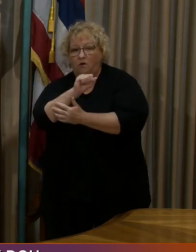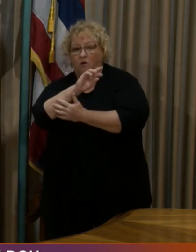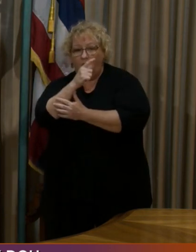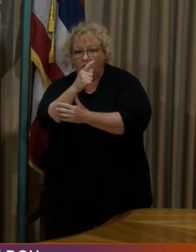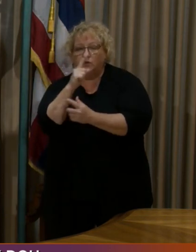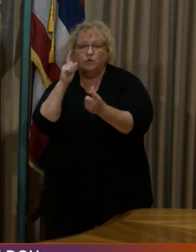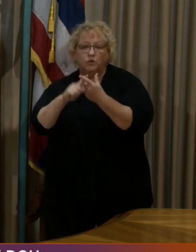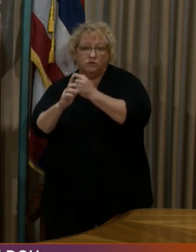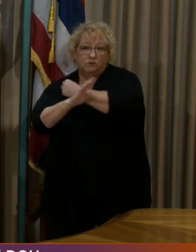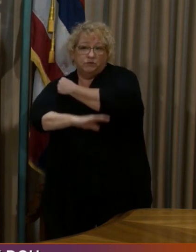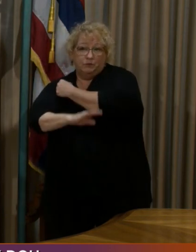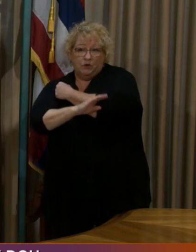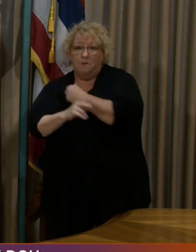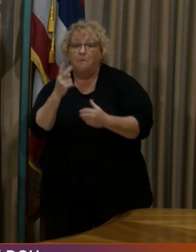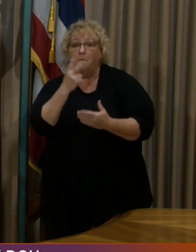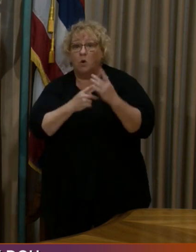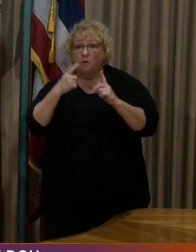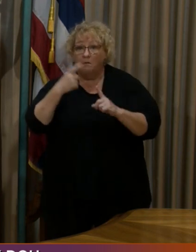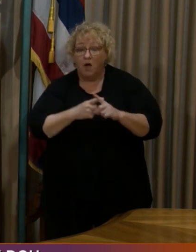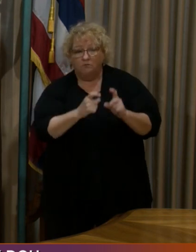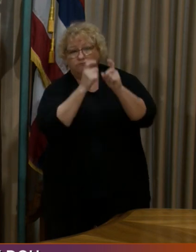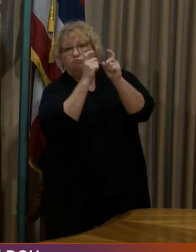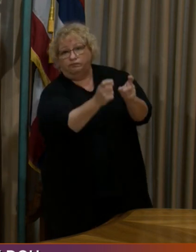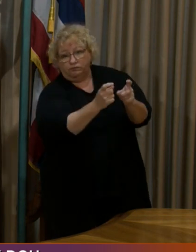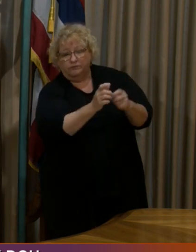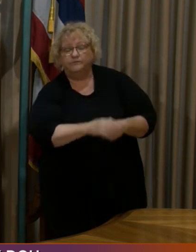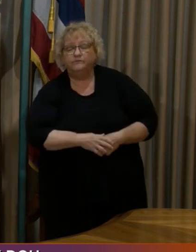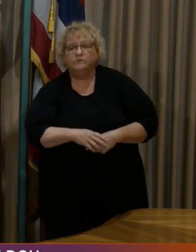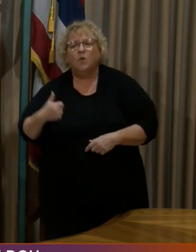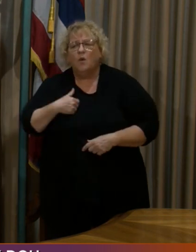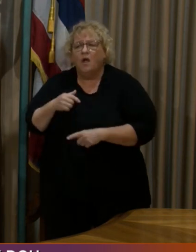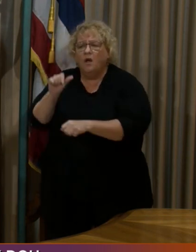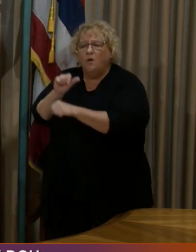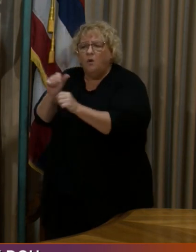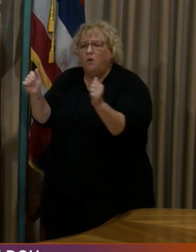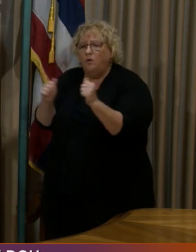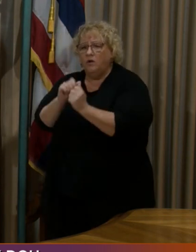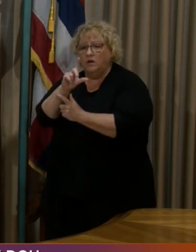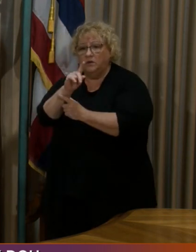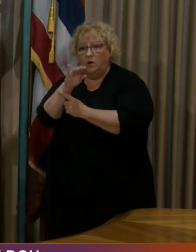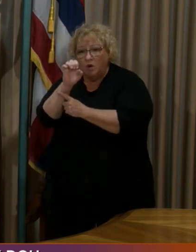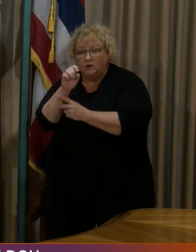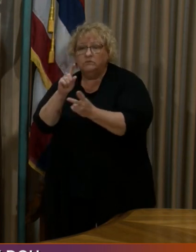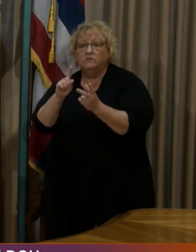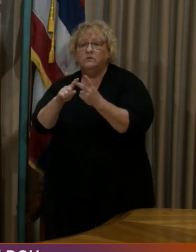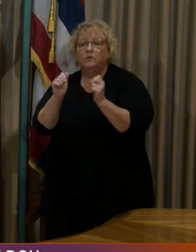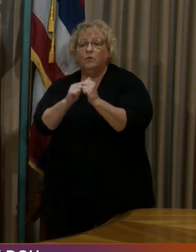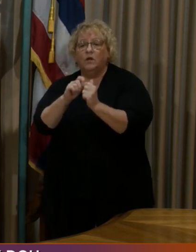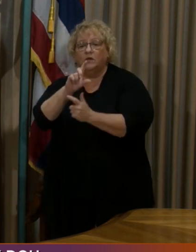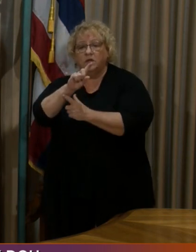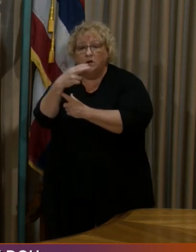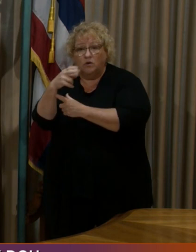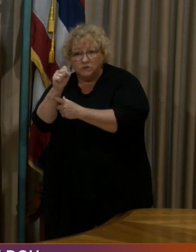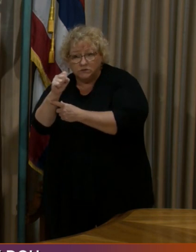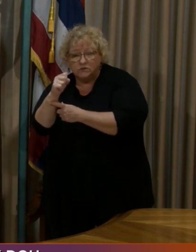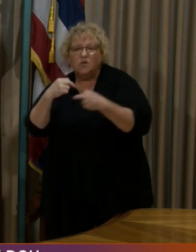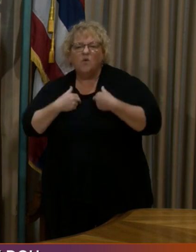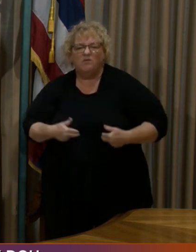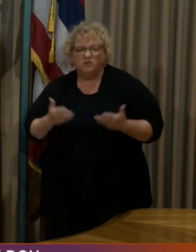EIGHTY SIX DOLLARS FOR EACH CHILD FOR THE COMBINED MONTHS OF AUGUST AND SEPTEMBER. THE DEPARTMENT OF EDUCATION IS